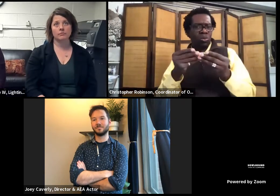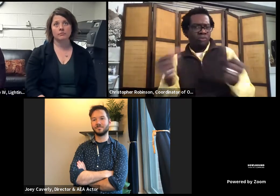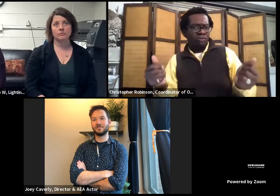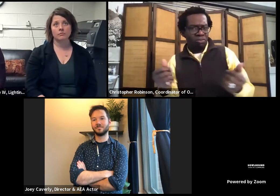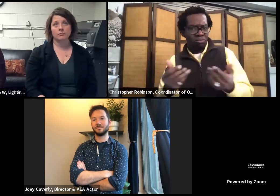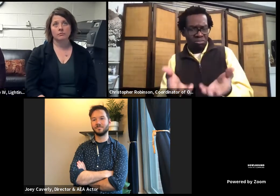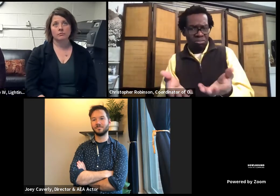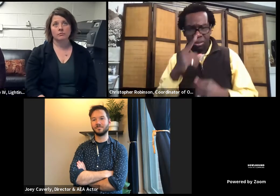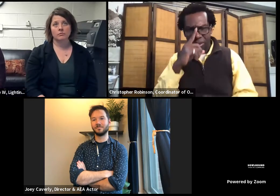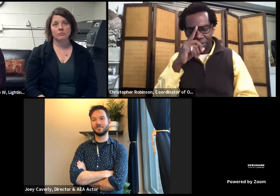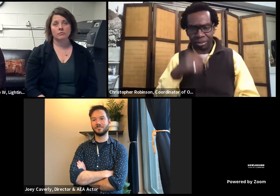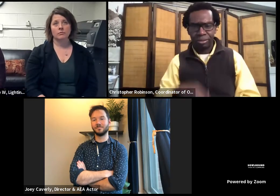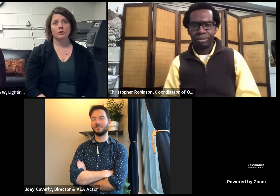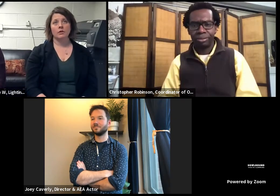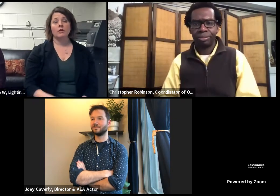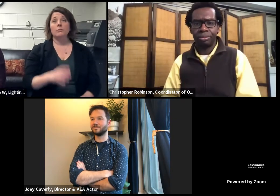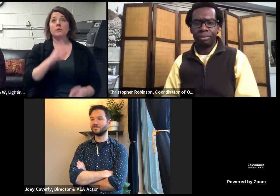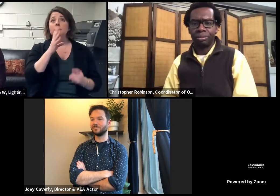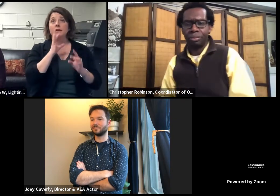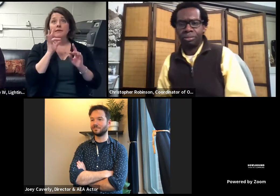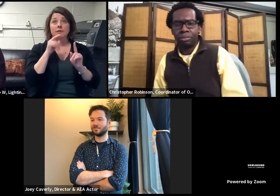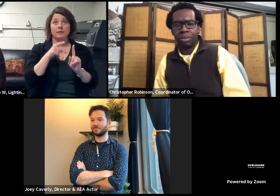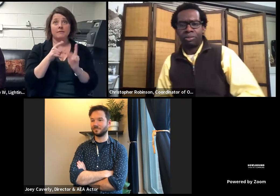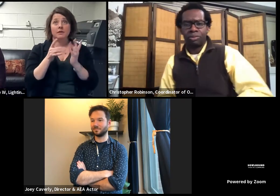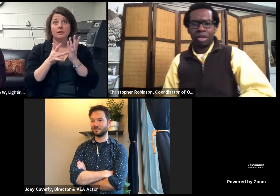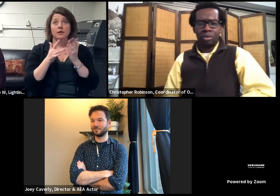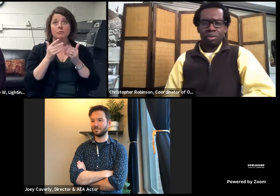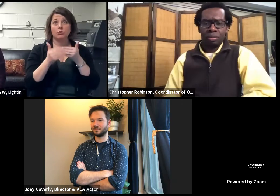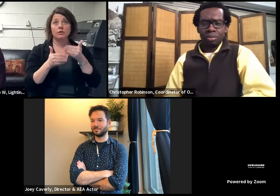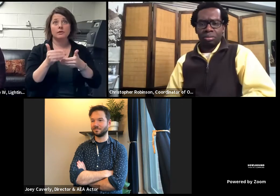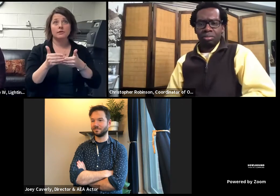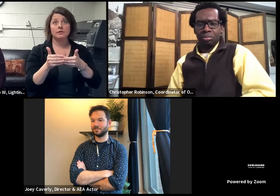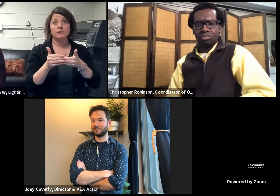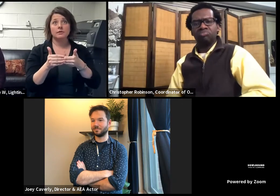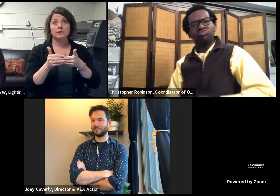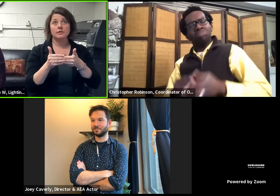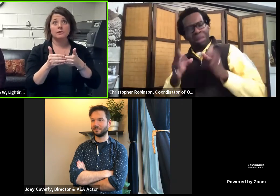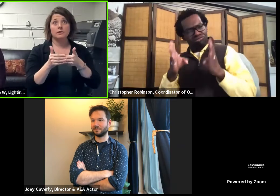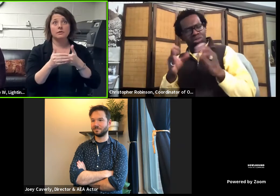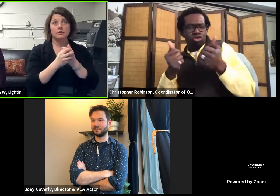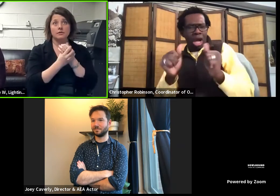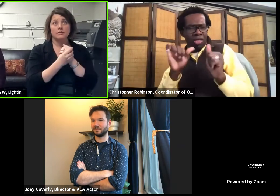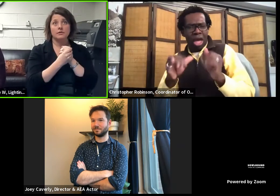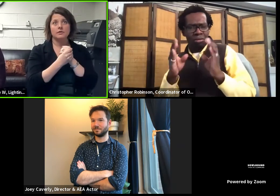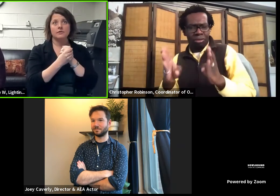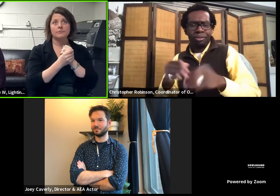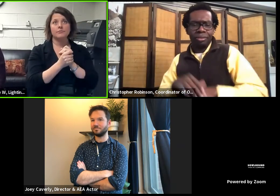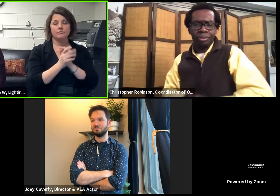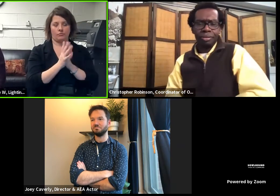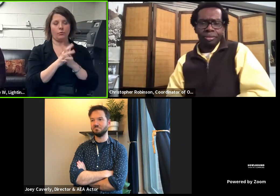what things have gone wrong and how have you been able to resolve this? So the tech process you mean? Speaking about that part of it?